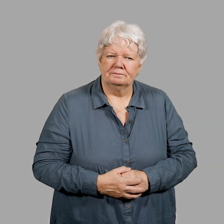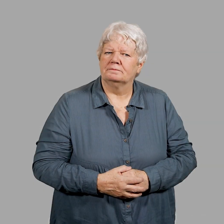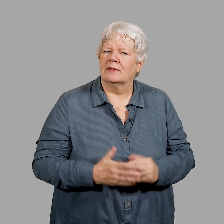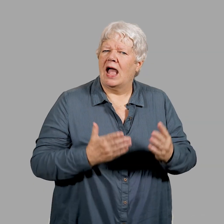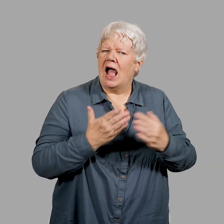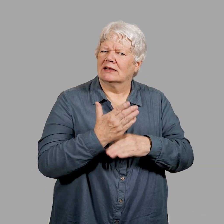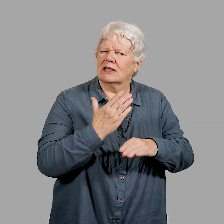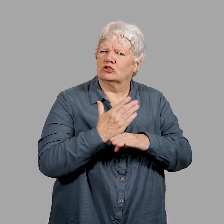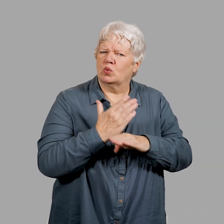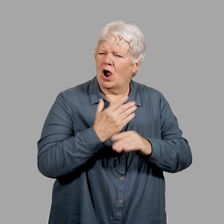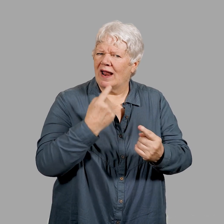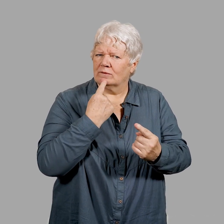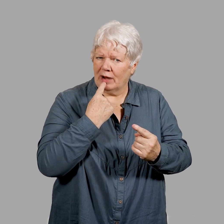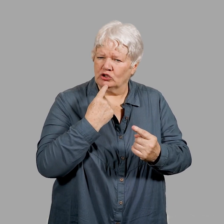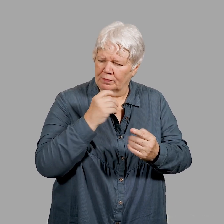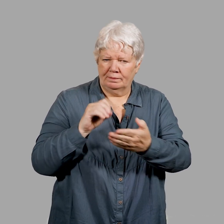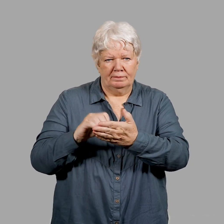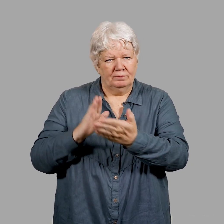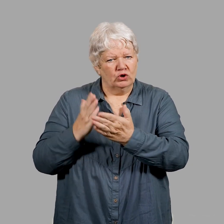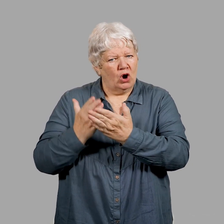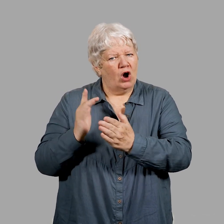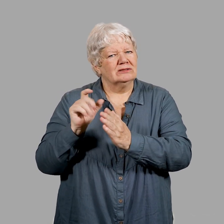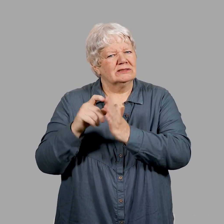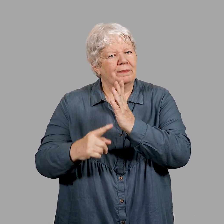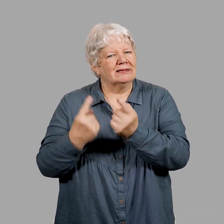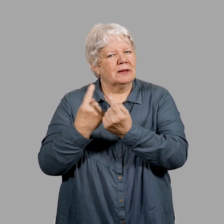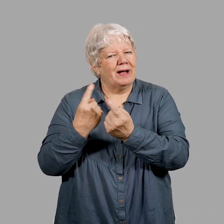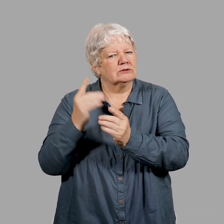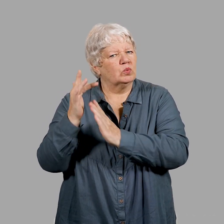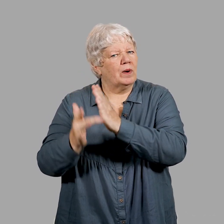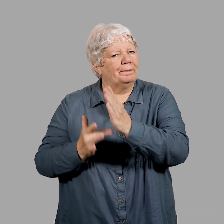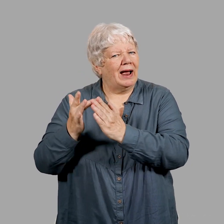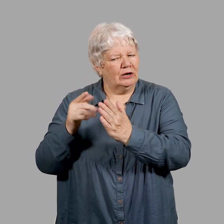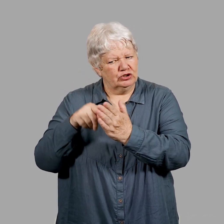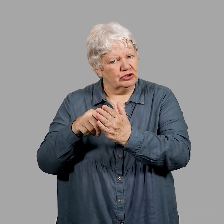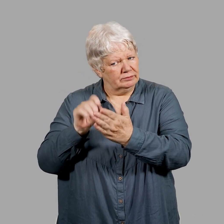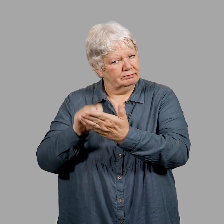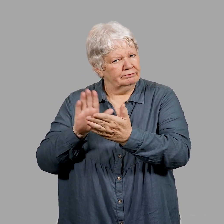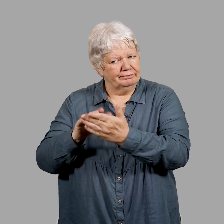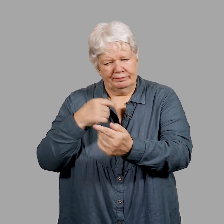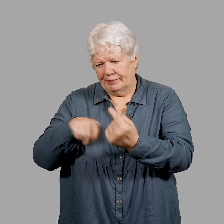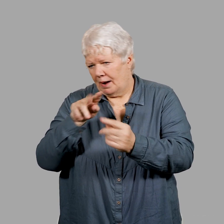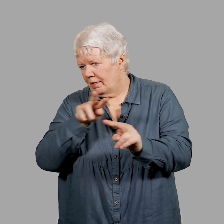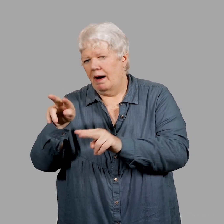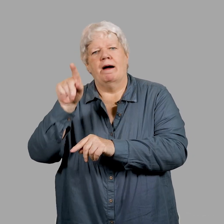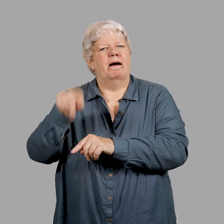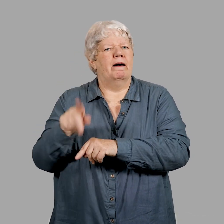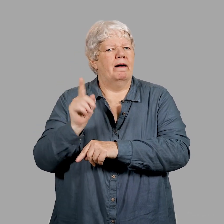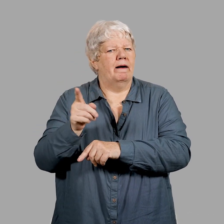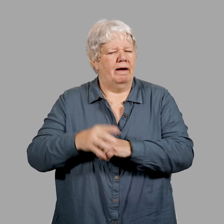Objective: Signpost Access to Work website on the Disability Matters webpage.